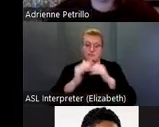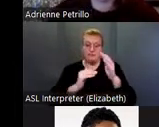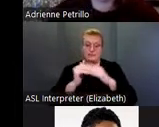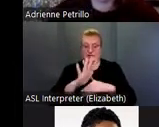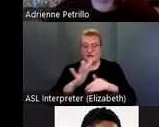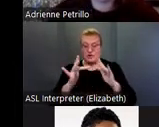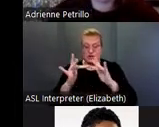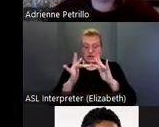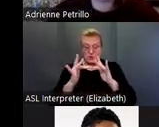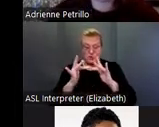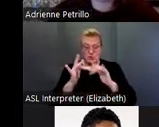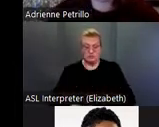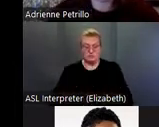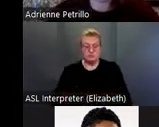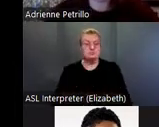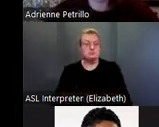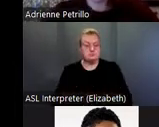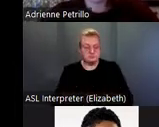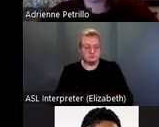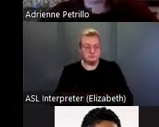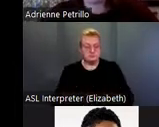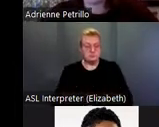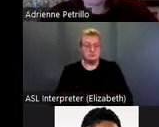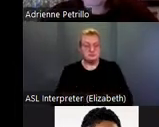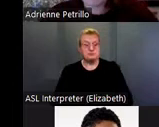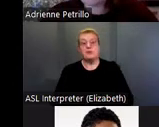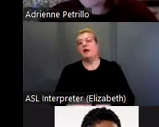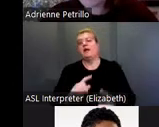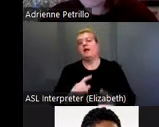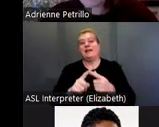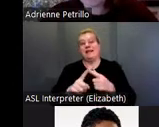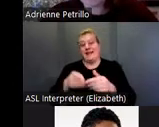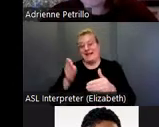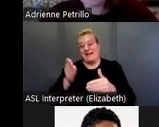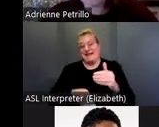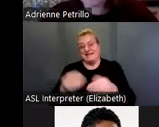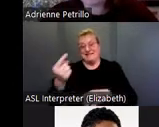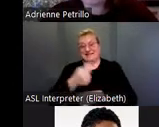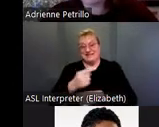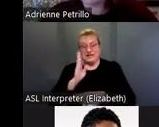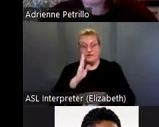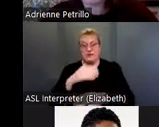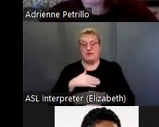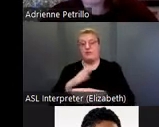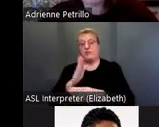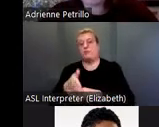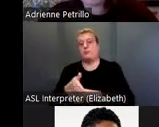beyond Idea Swap. And then at the very end of the day, there will be an optional social hour